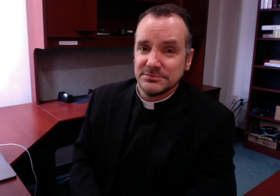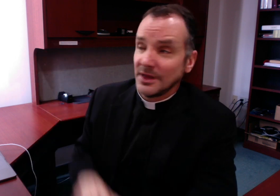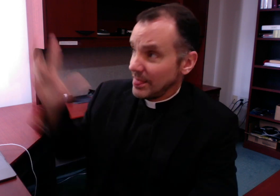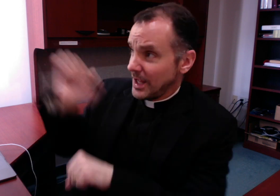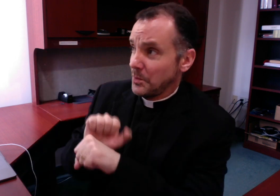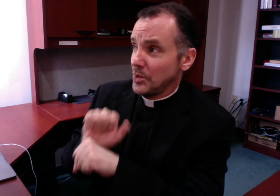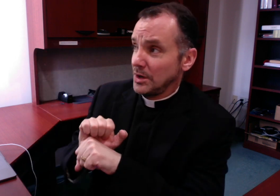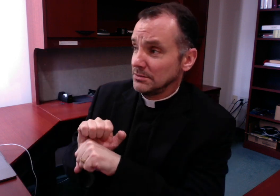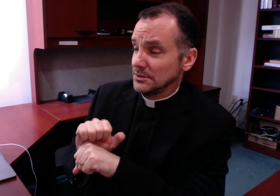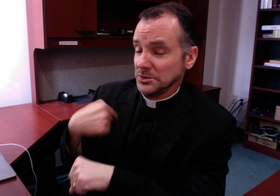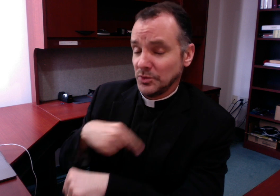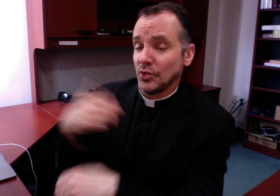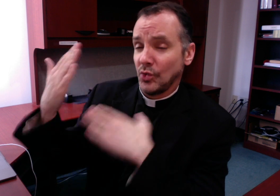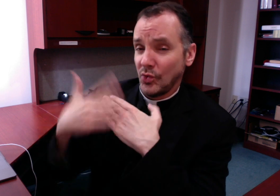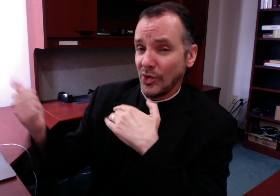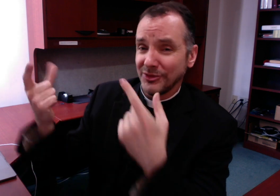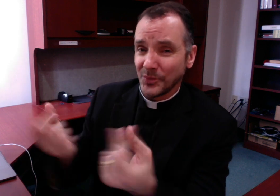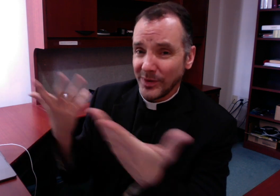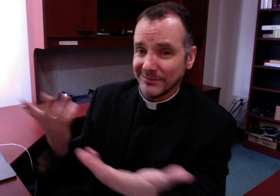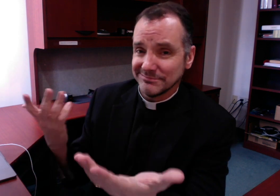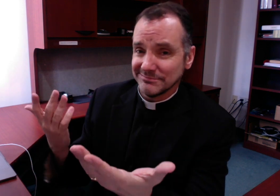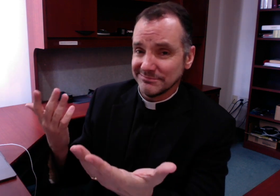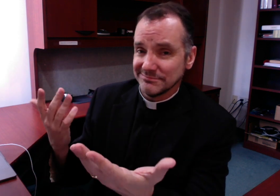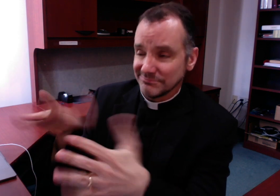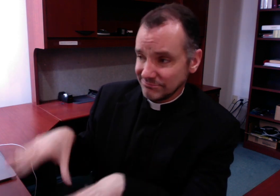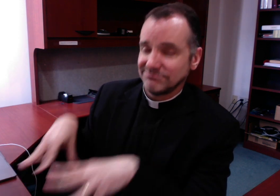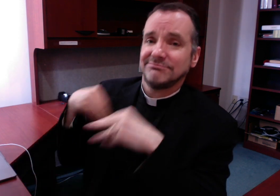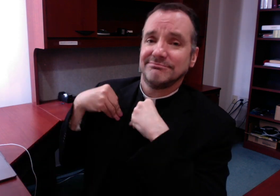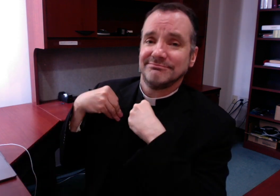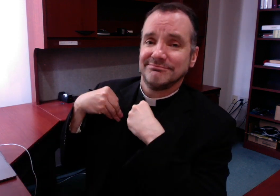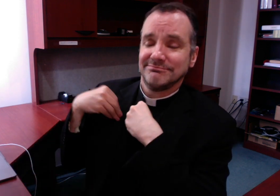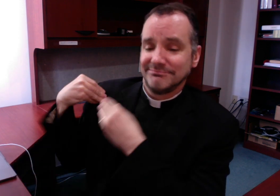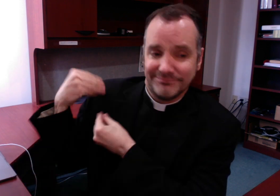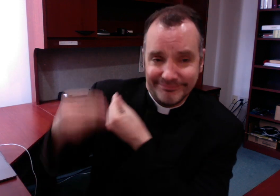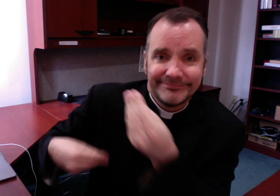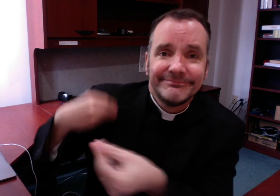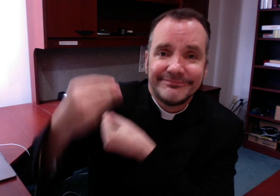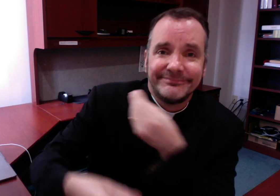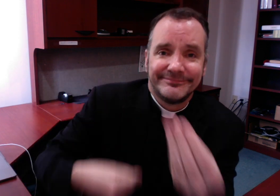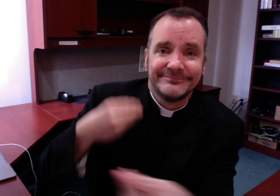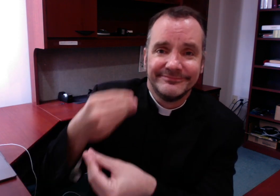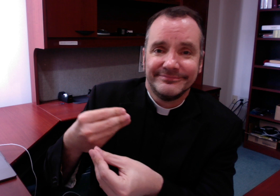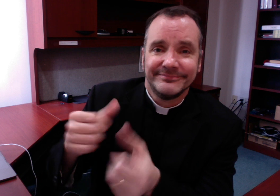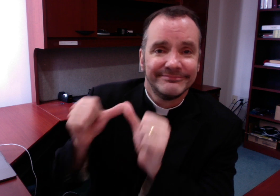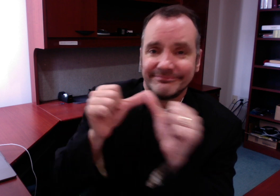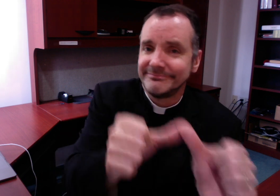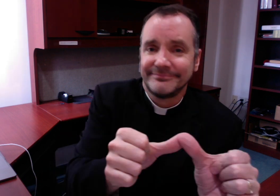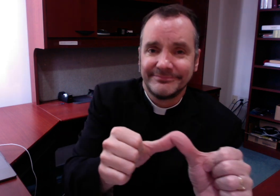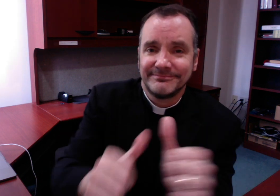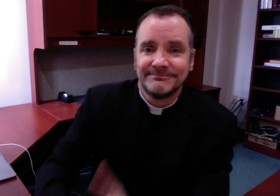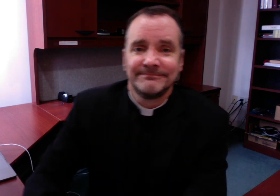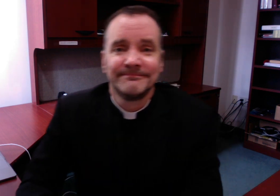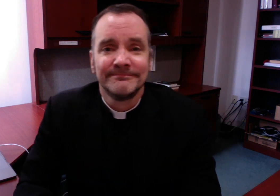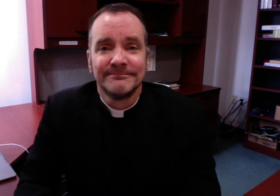earth. Jesus calls us to do the same: to accept his message, and pass it on.